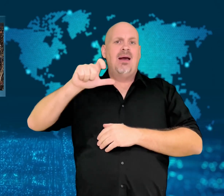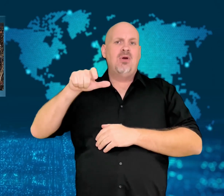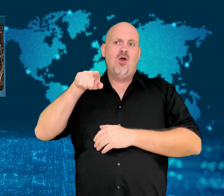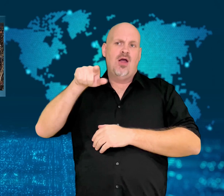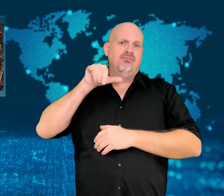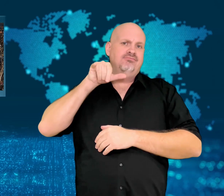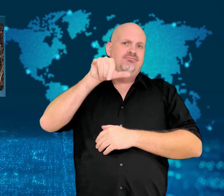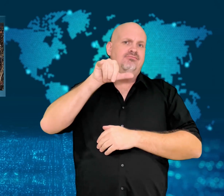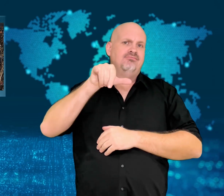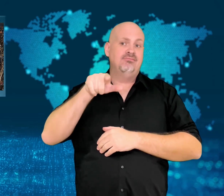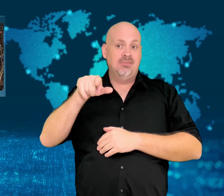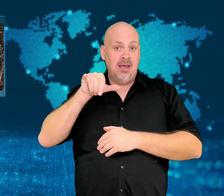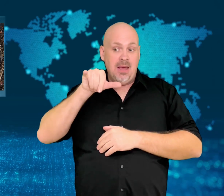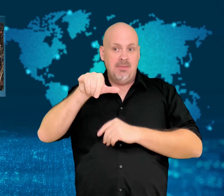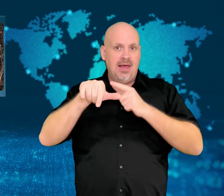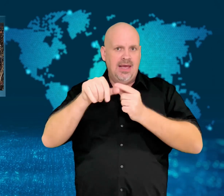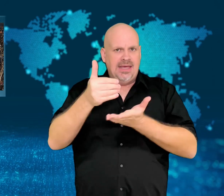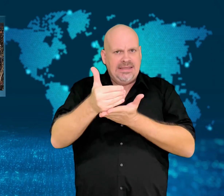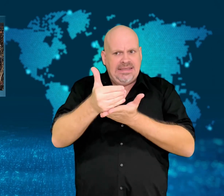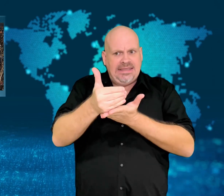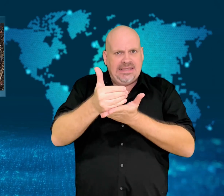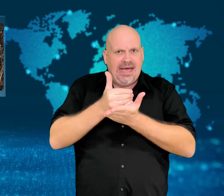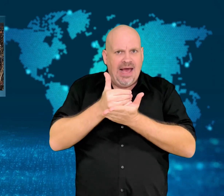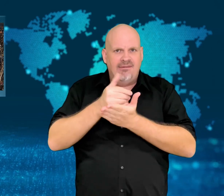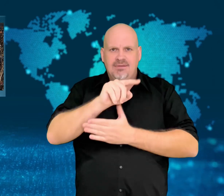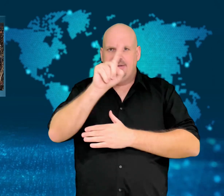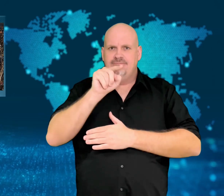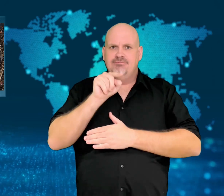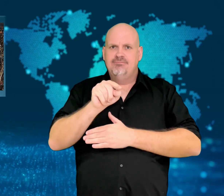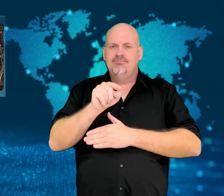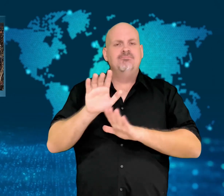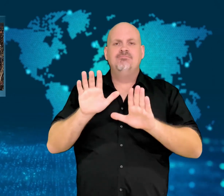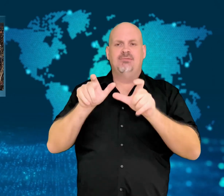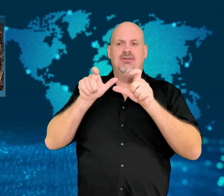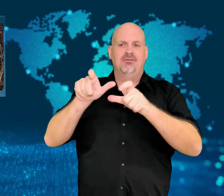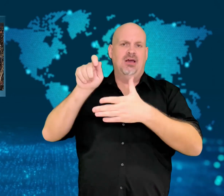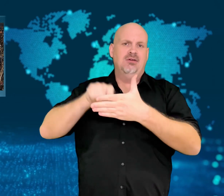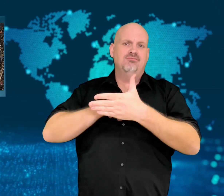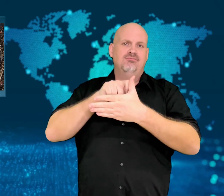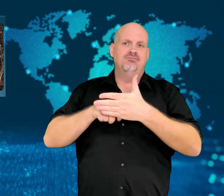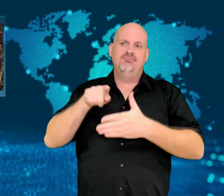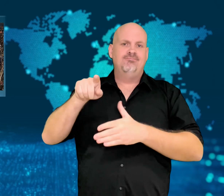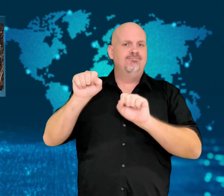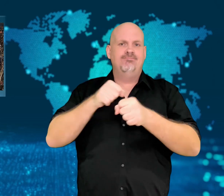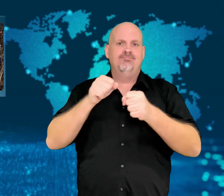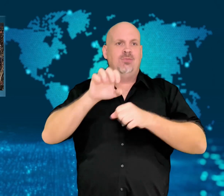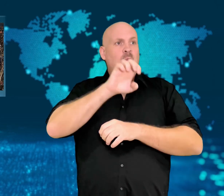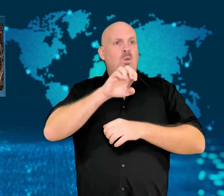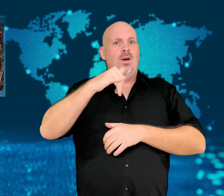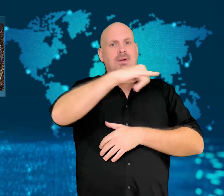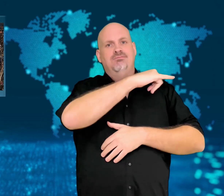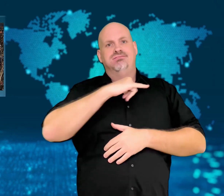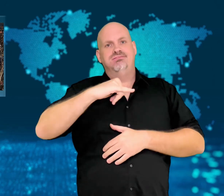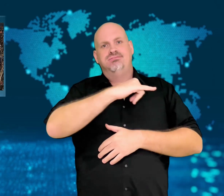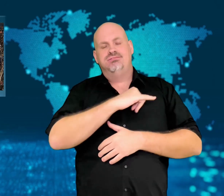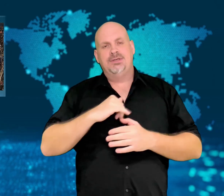from operating in Europe due to safety concerns.